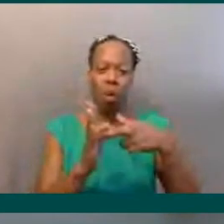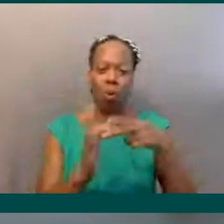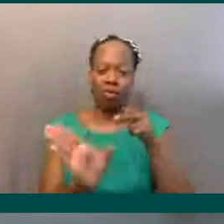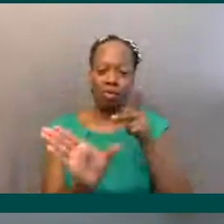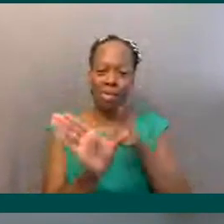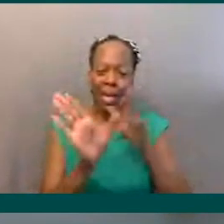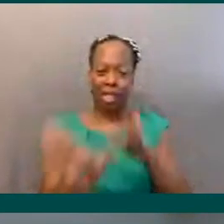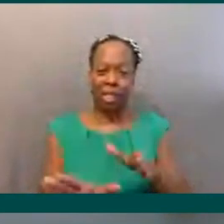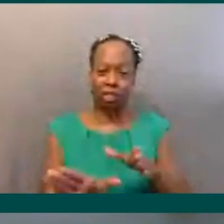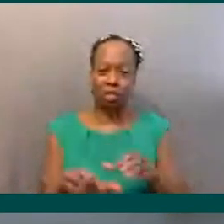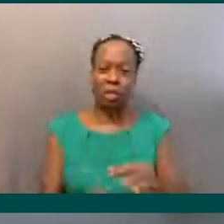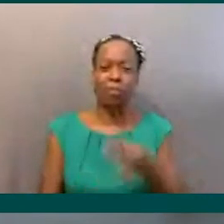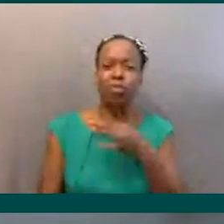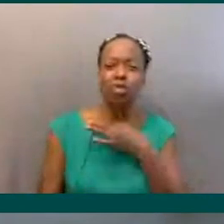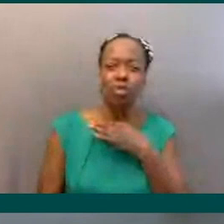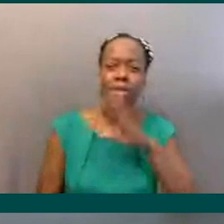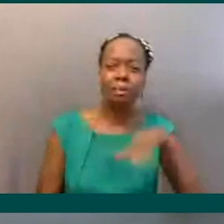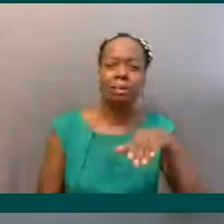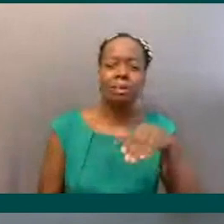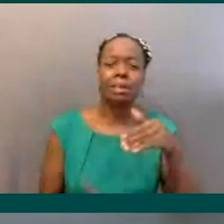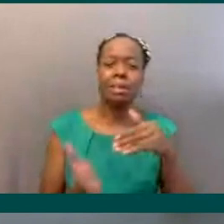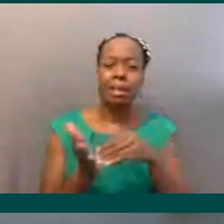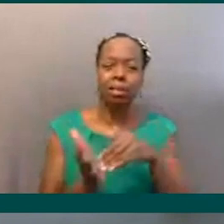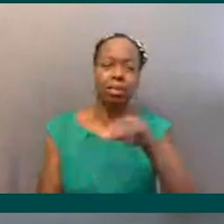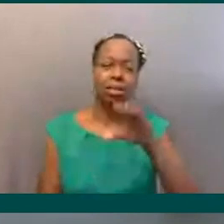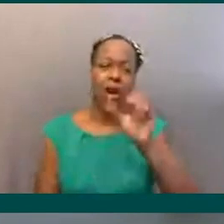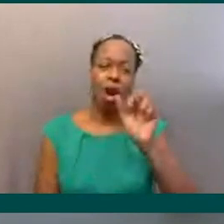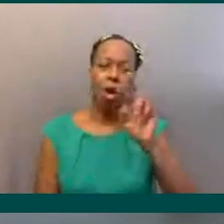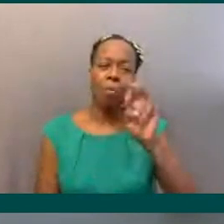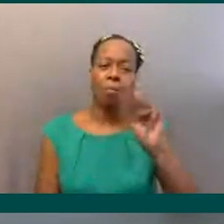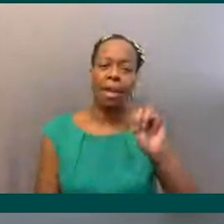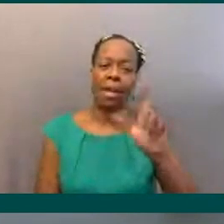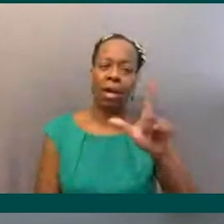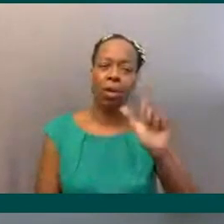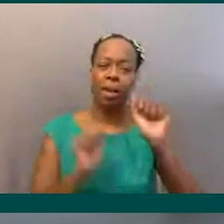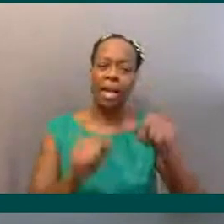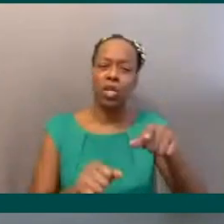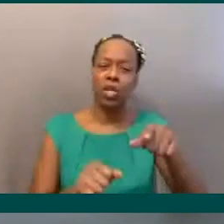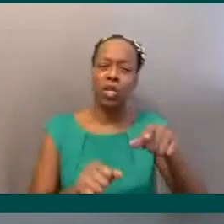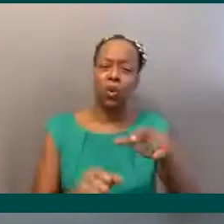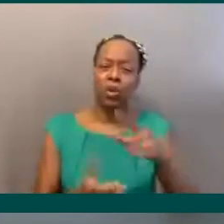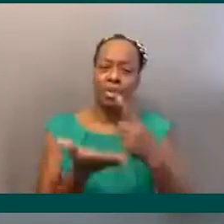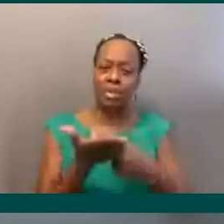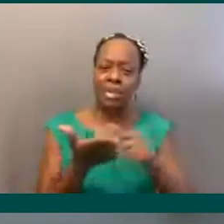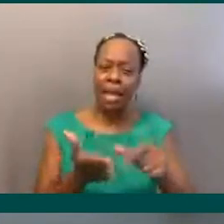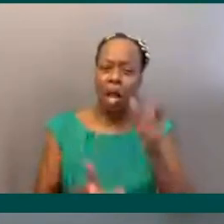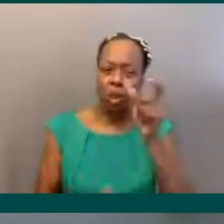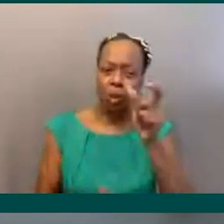would you be able to just talk about that a little bit, 'cause obviously Dr. Kim plays a huge part